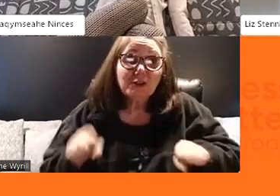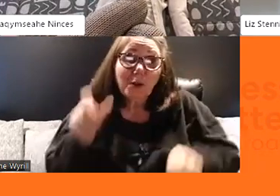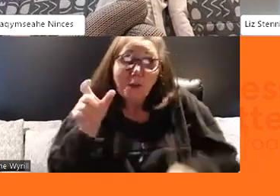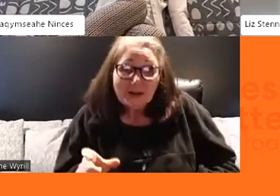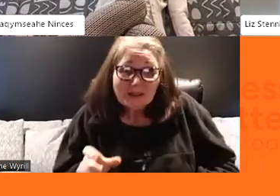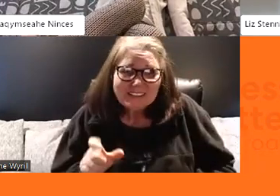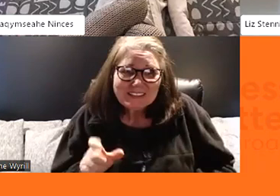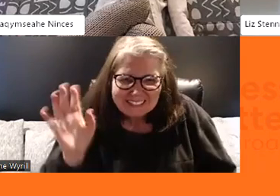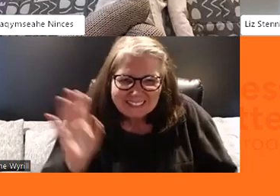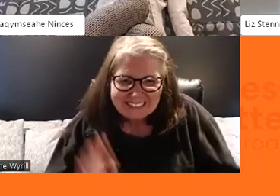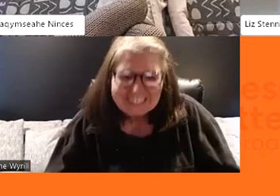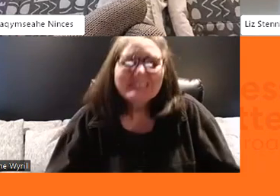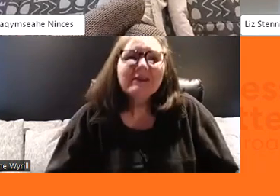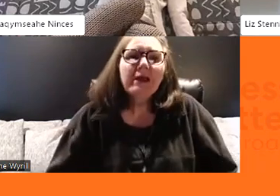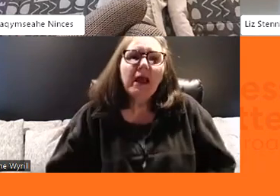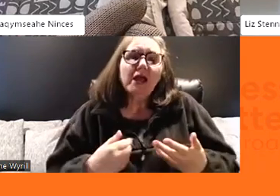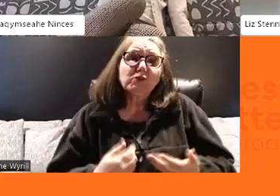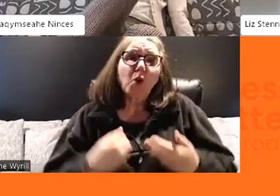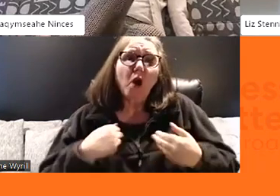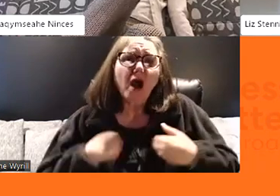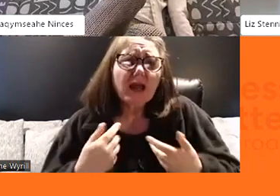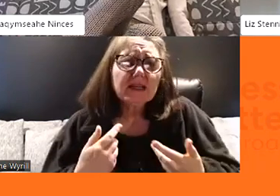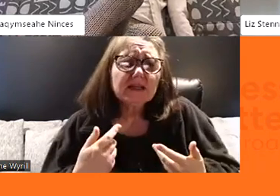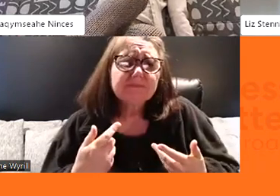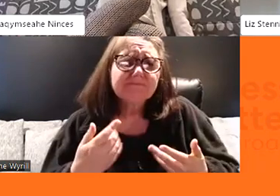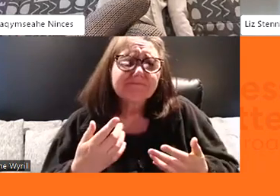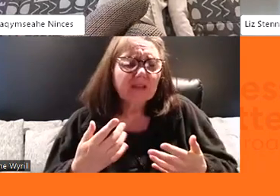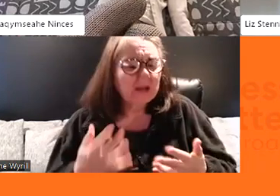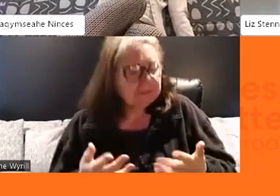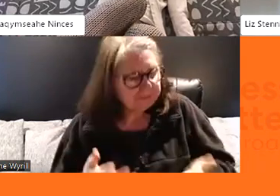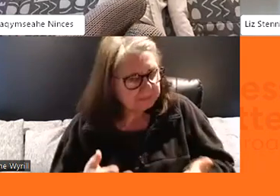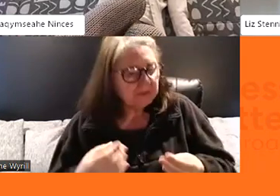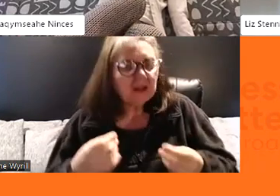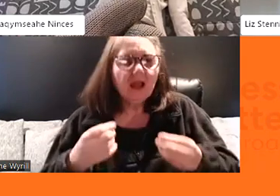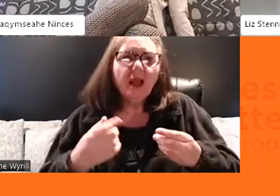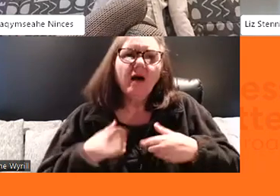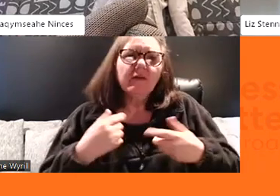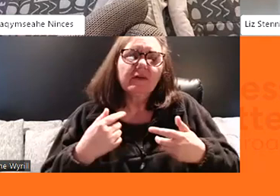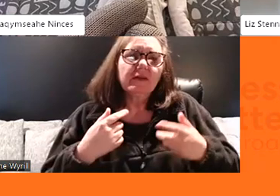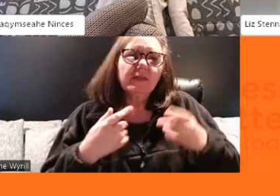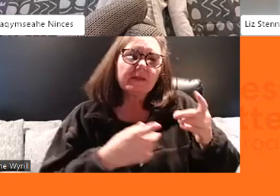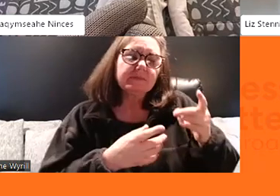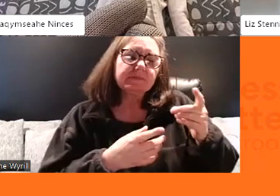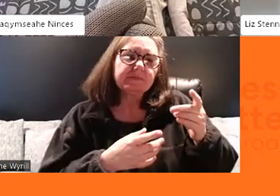the talks, it's been really, really good. Just gathering my thoughts